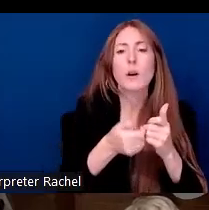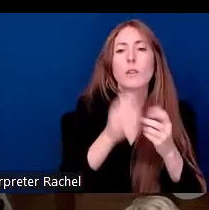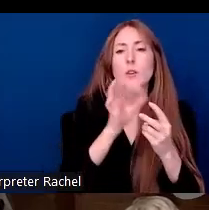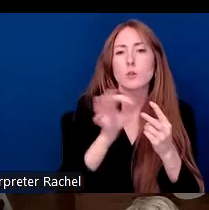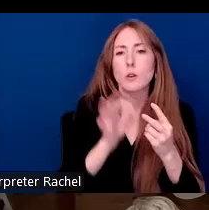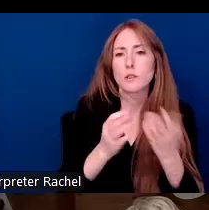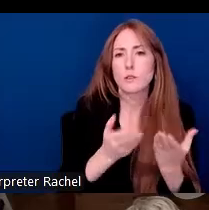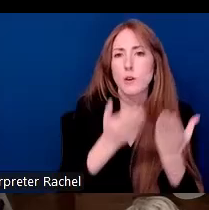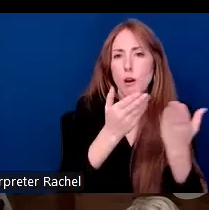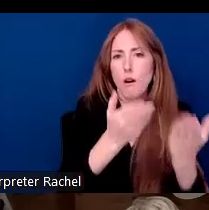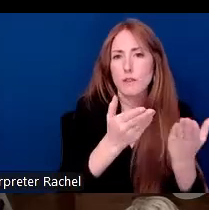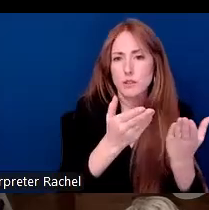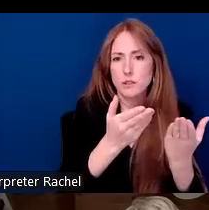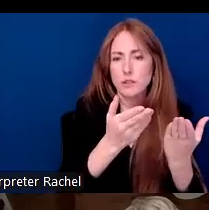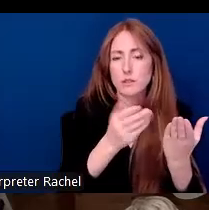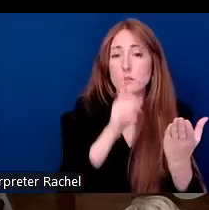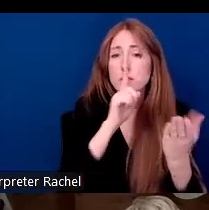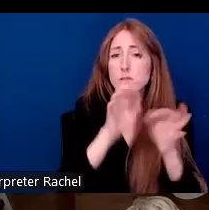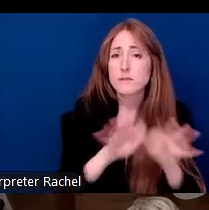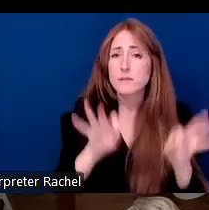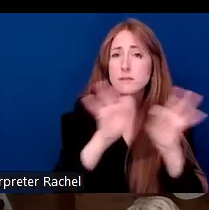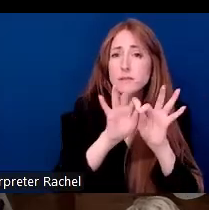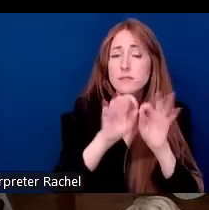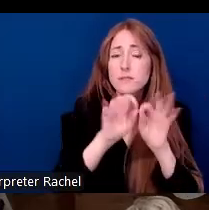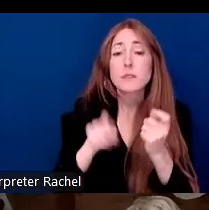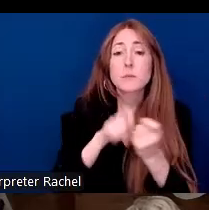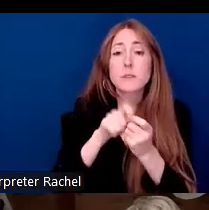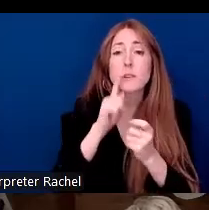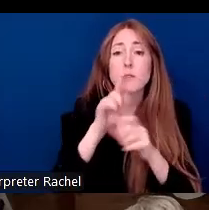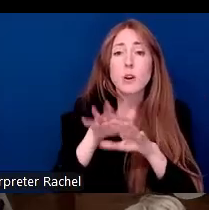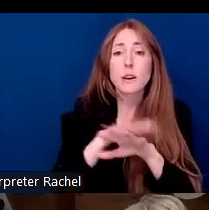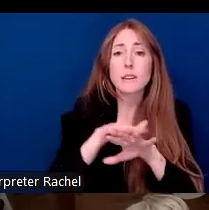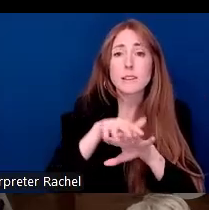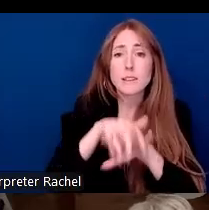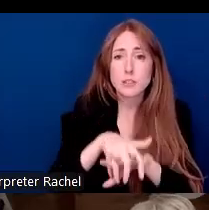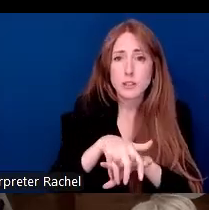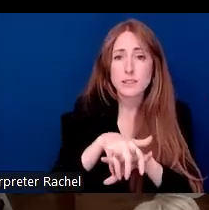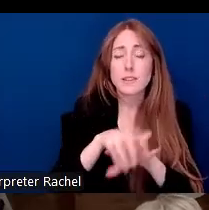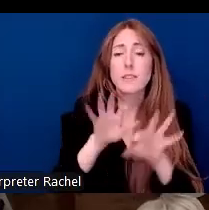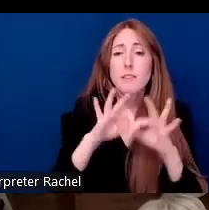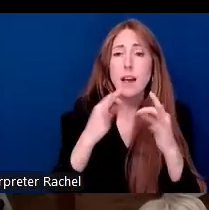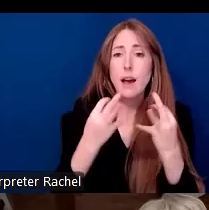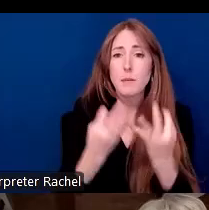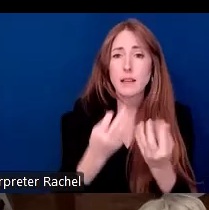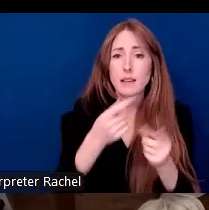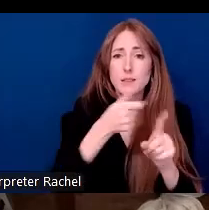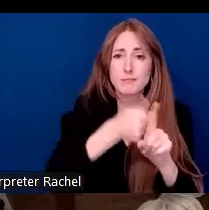particularly for indigenous and racialized families who also experience racism and